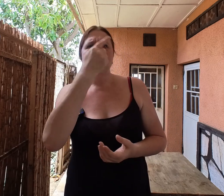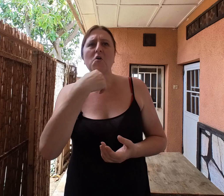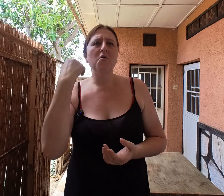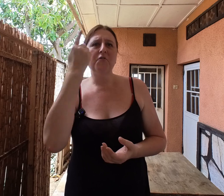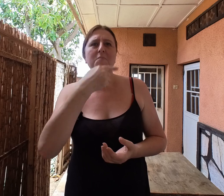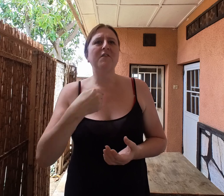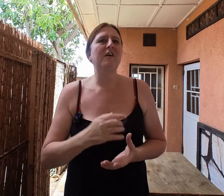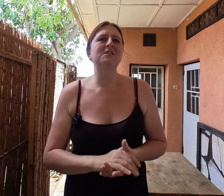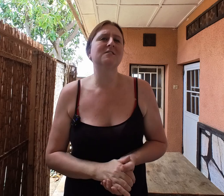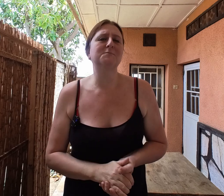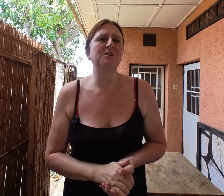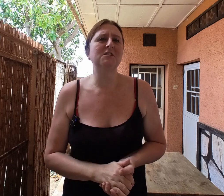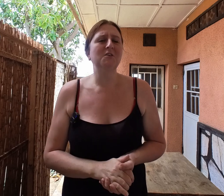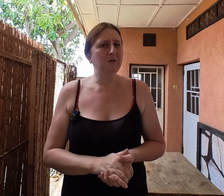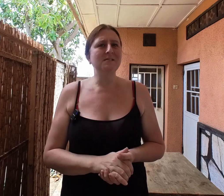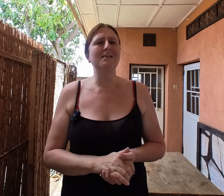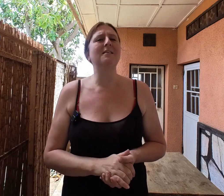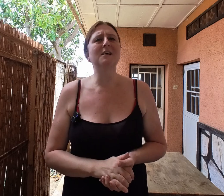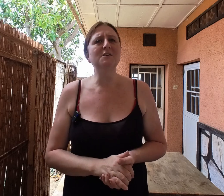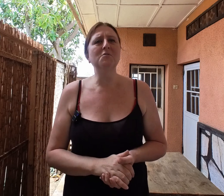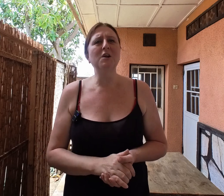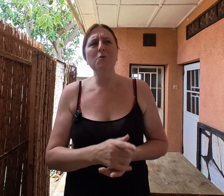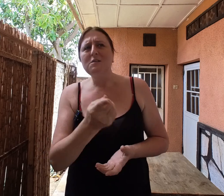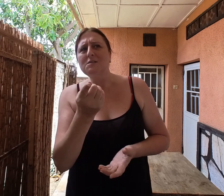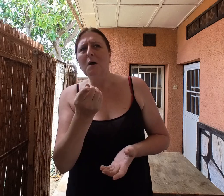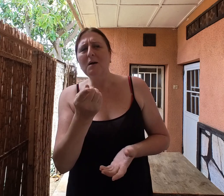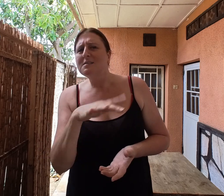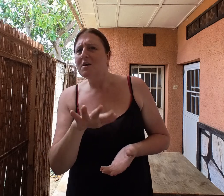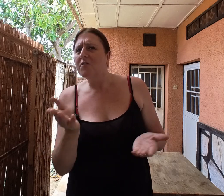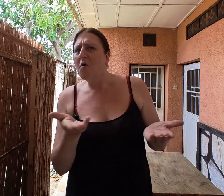don't know. From my facial expression you can see that I don't know, which is why I'm asking you,